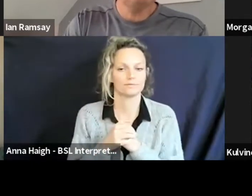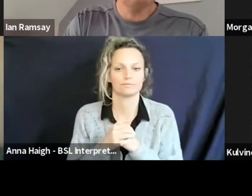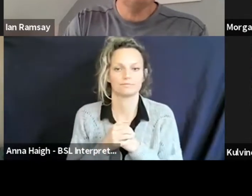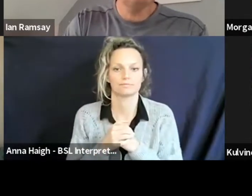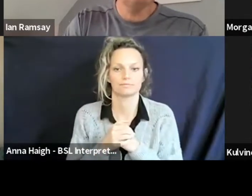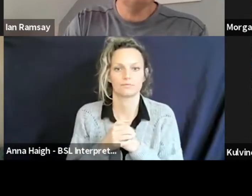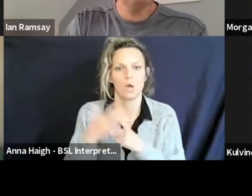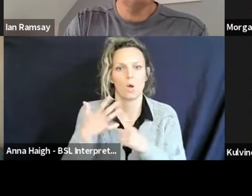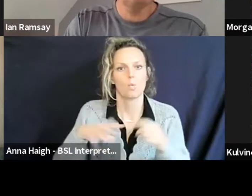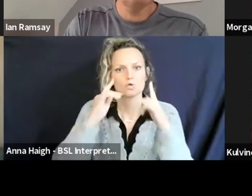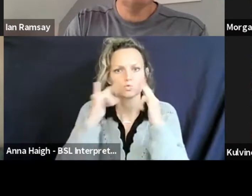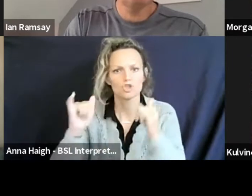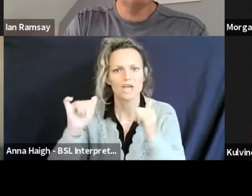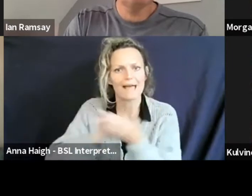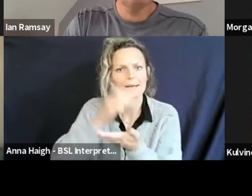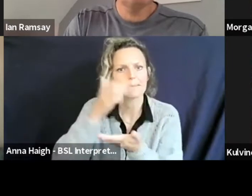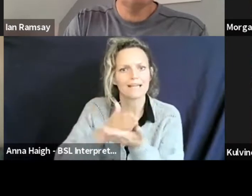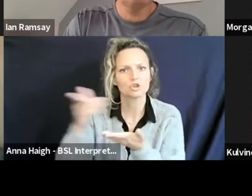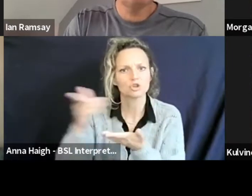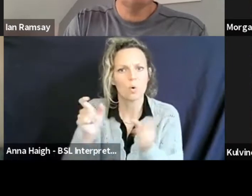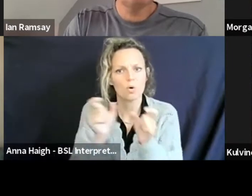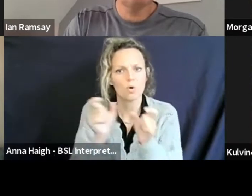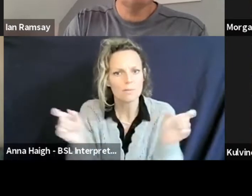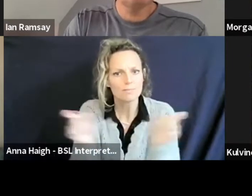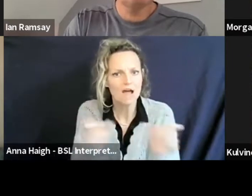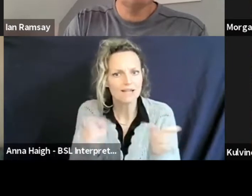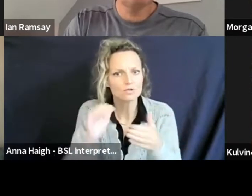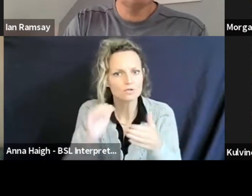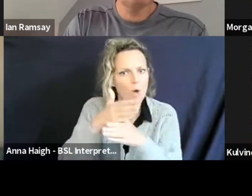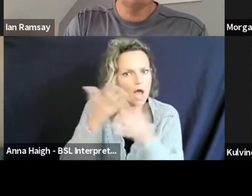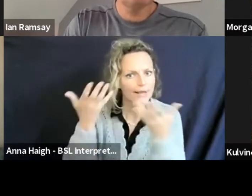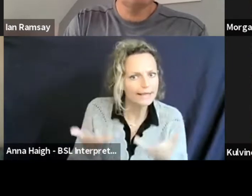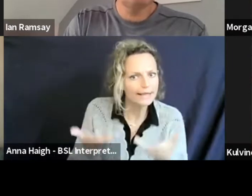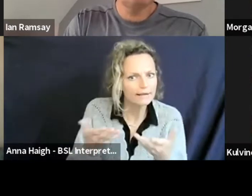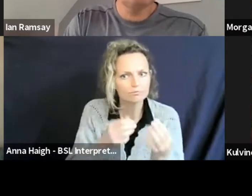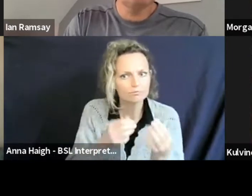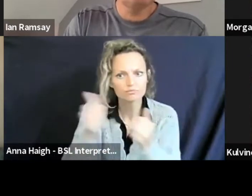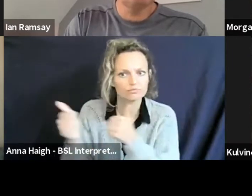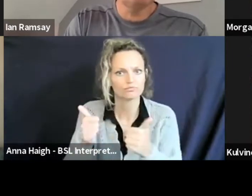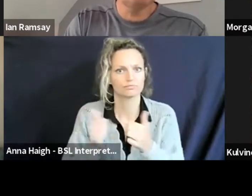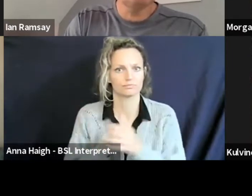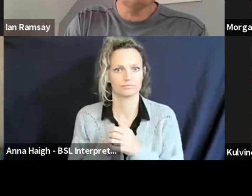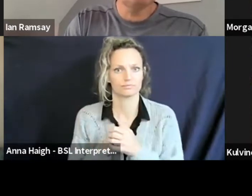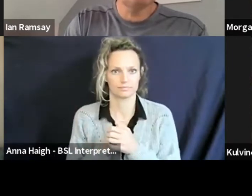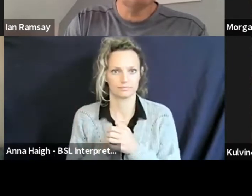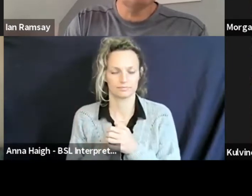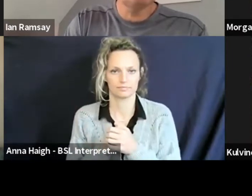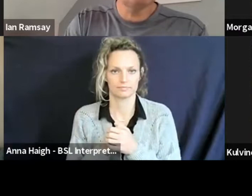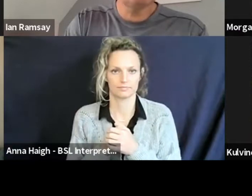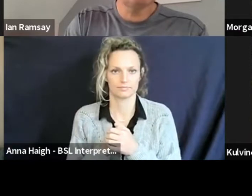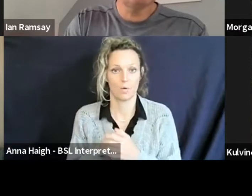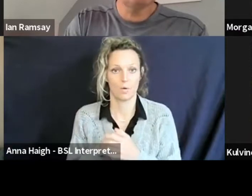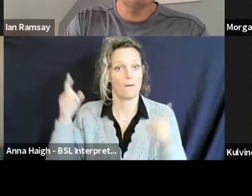It is your opportunity to meet HMRC and ask those important questions. Feel free to do so. I am just want to check our closed captions are working.